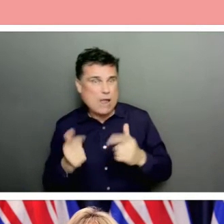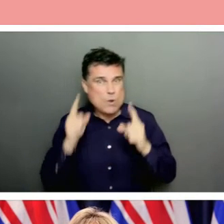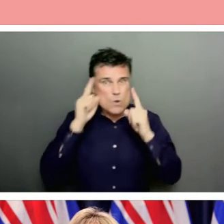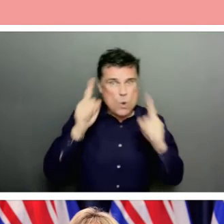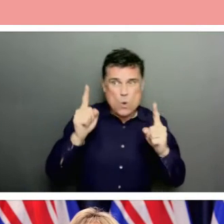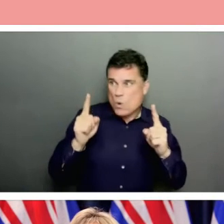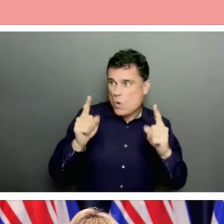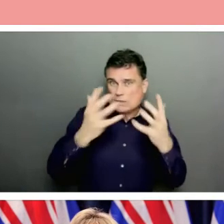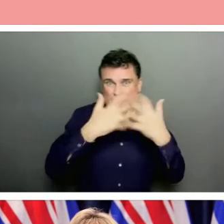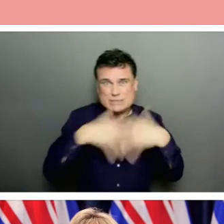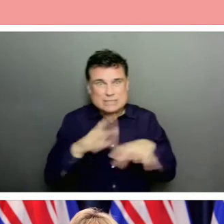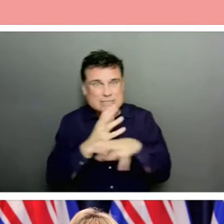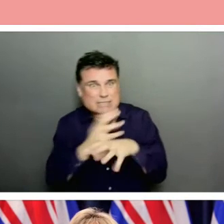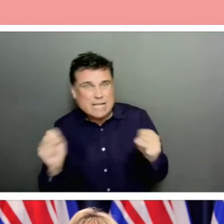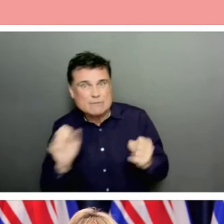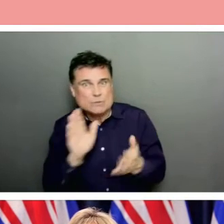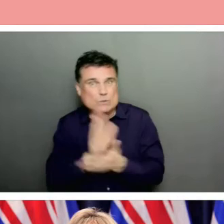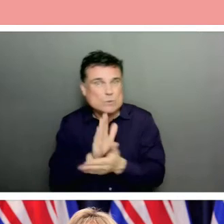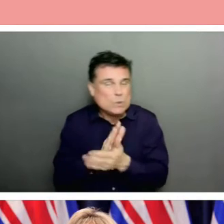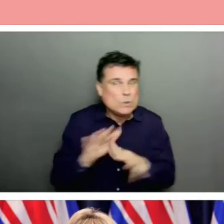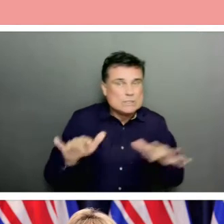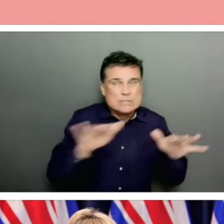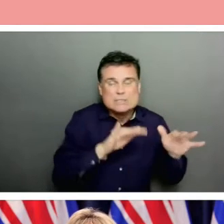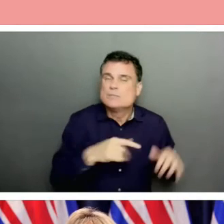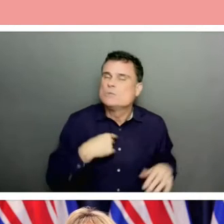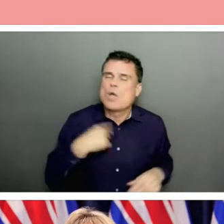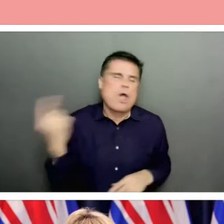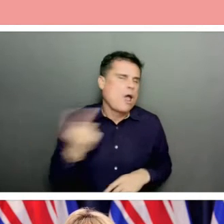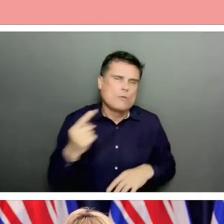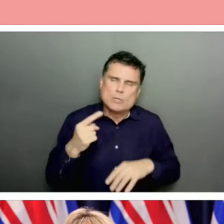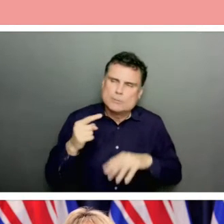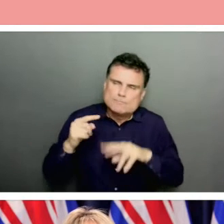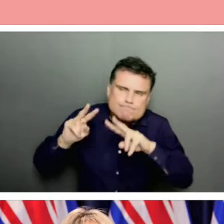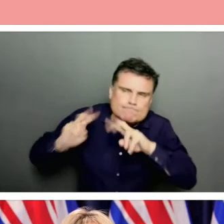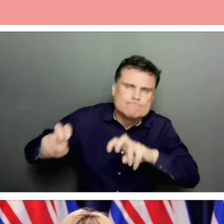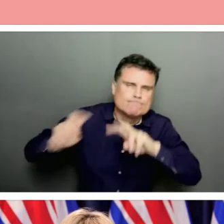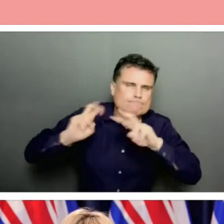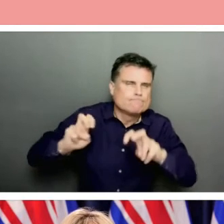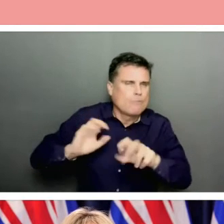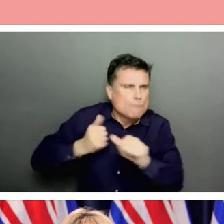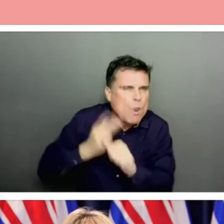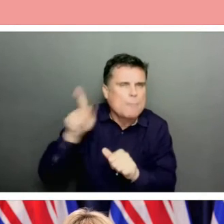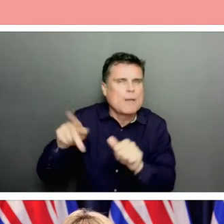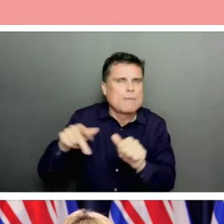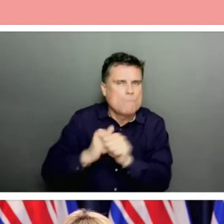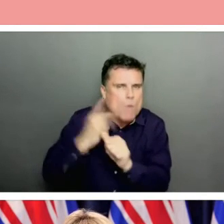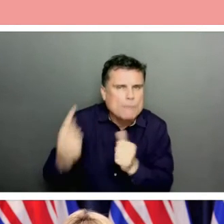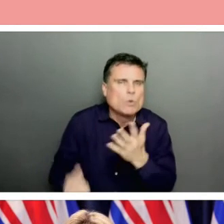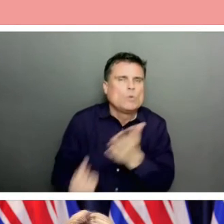looked at and we're looking at all the best advice we can to support schools, the school community when we